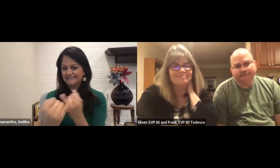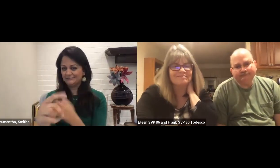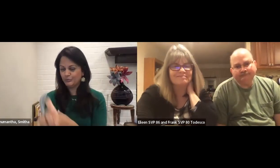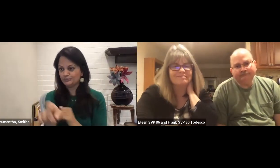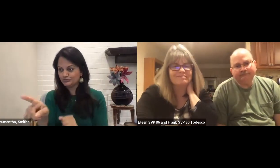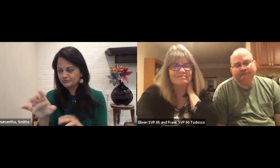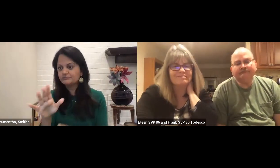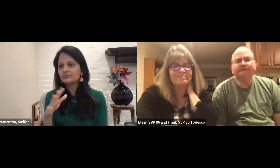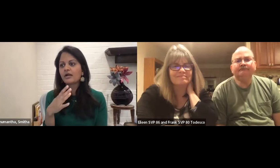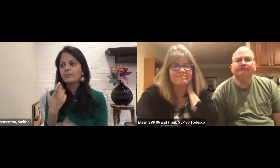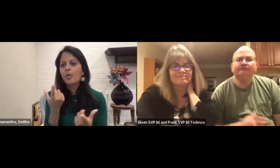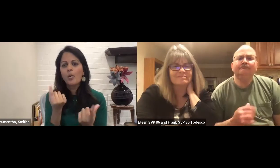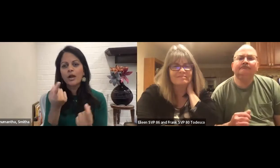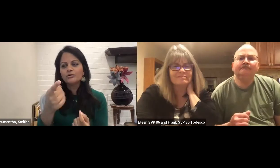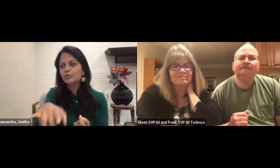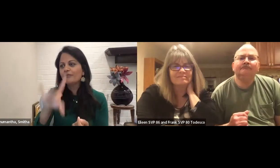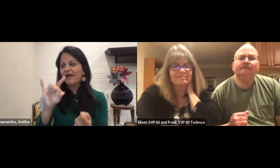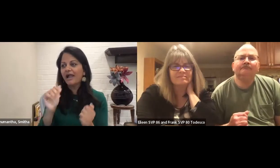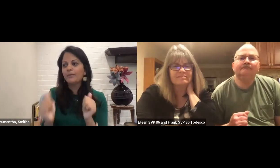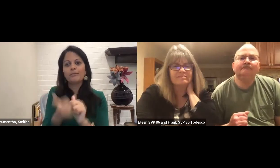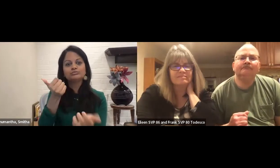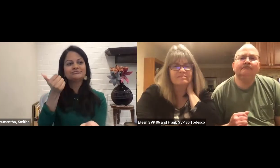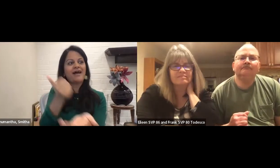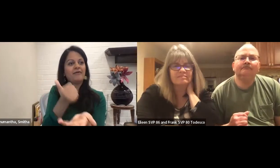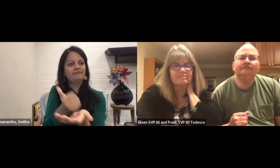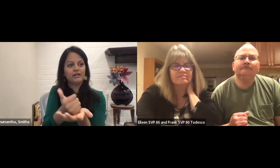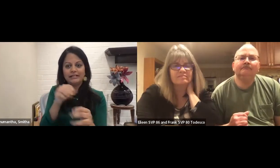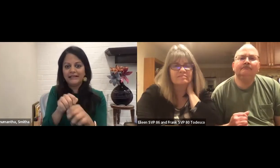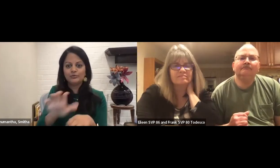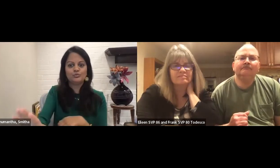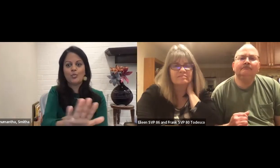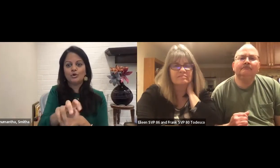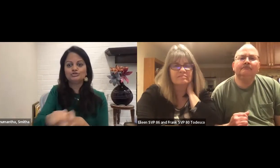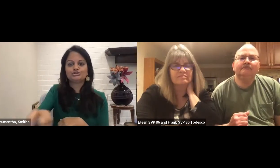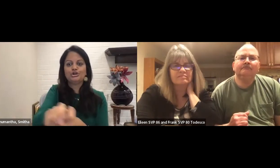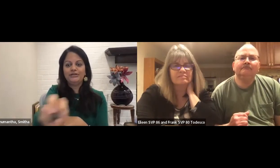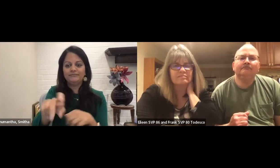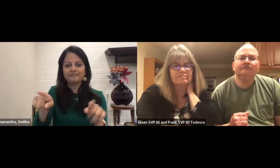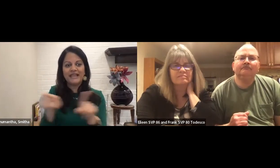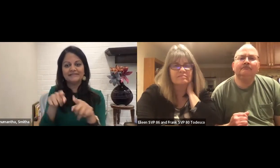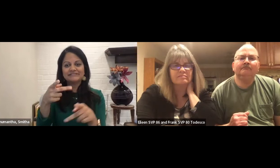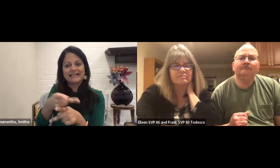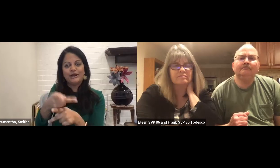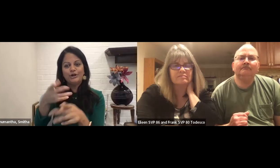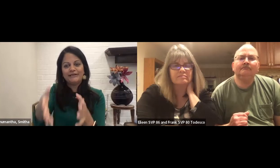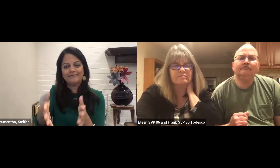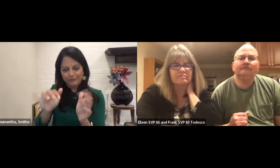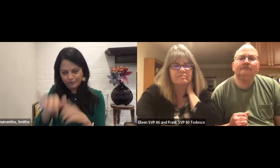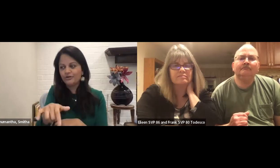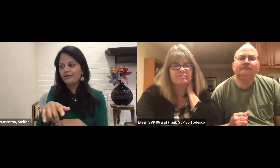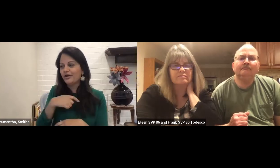so I understand completely. OK. I have one last question for you. What has been the most helpful thing